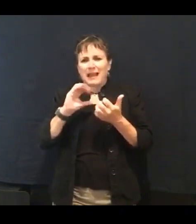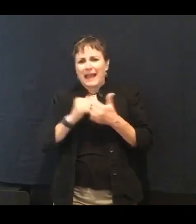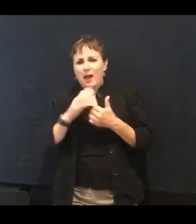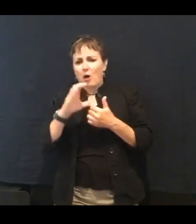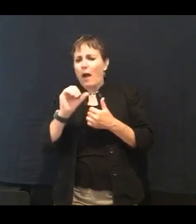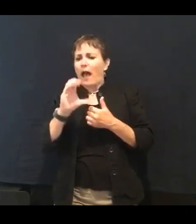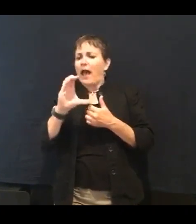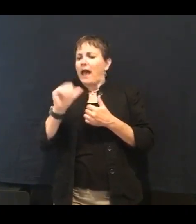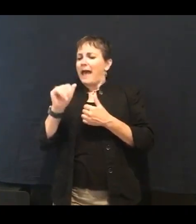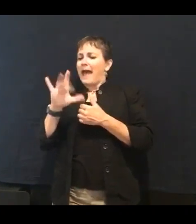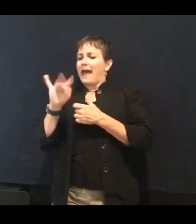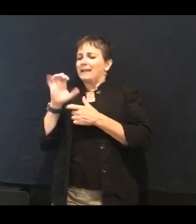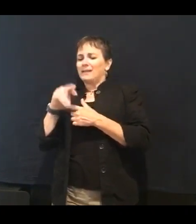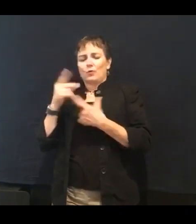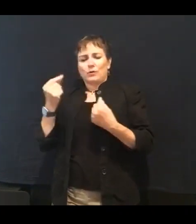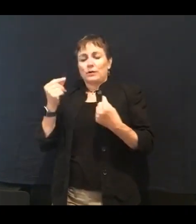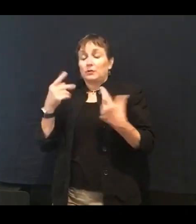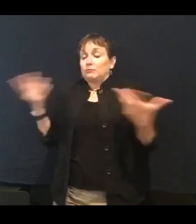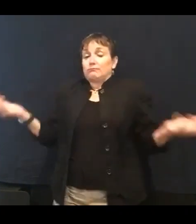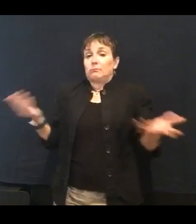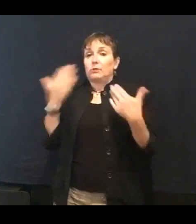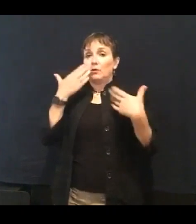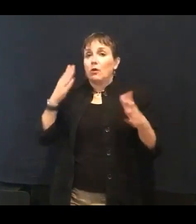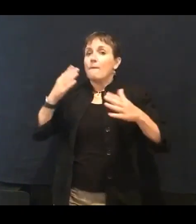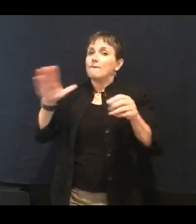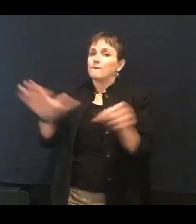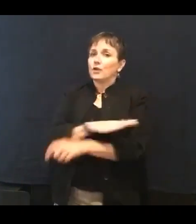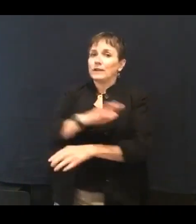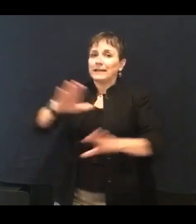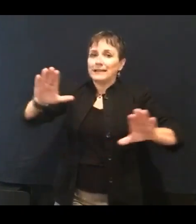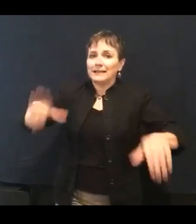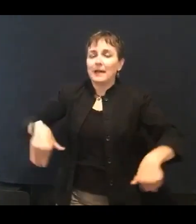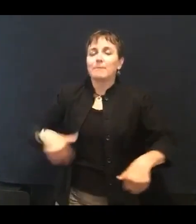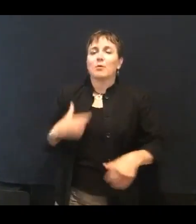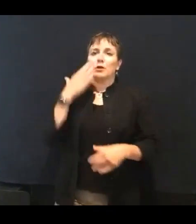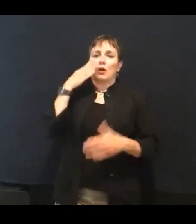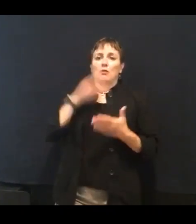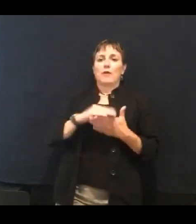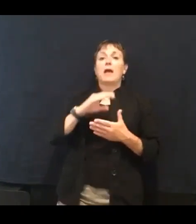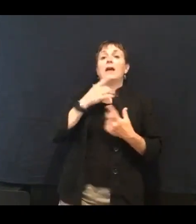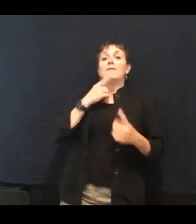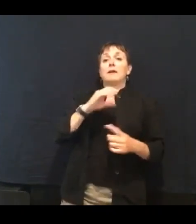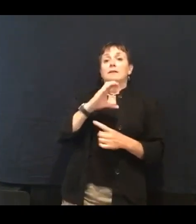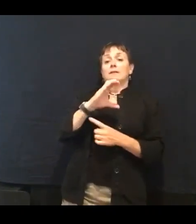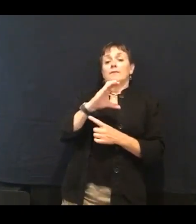have observed a clear correlation between defective clarin-1 and the deterioration